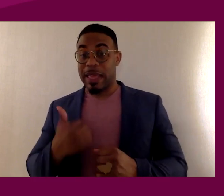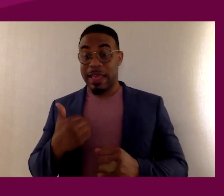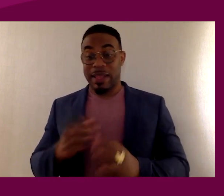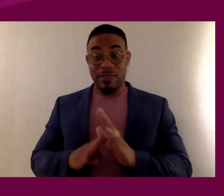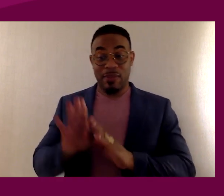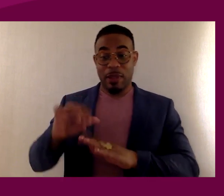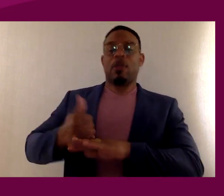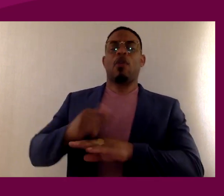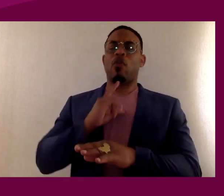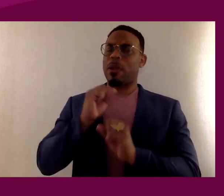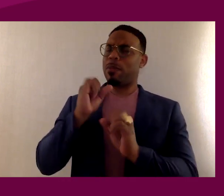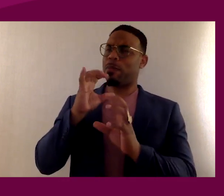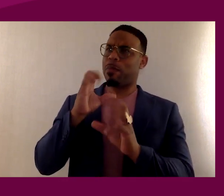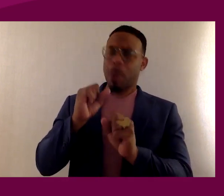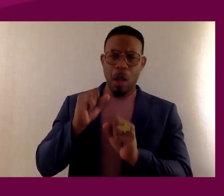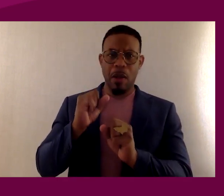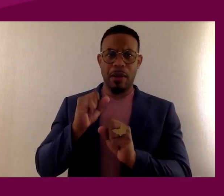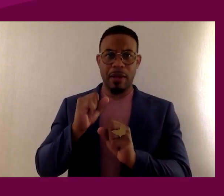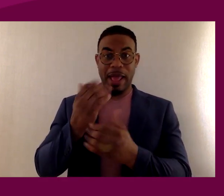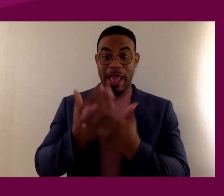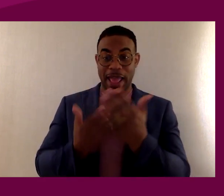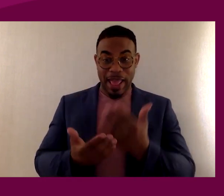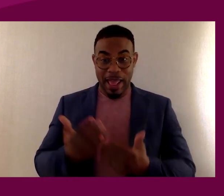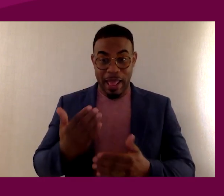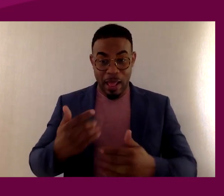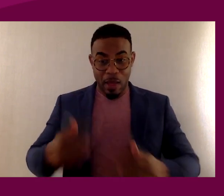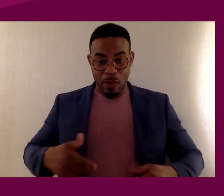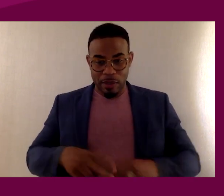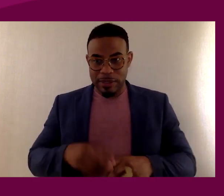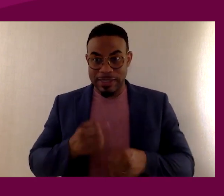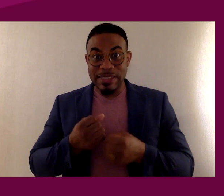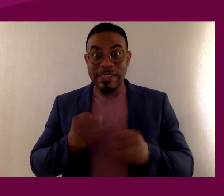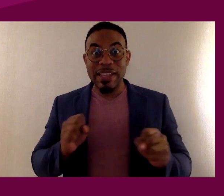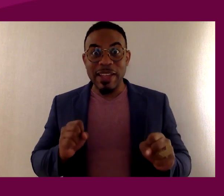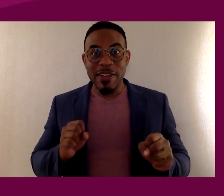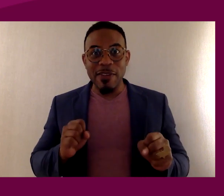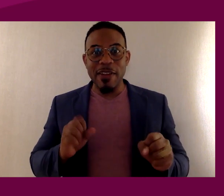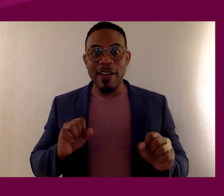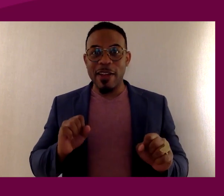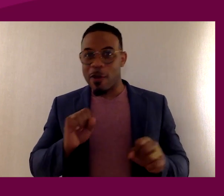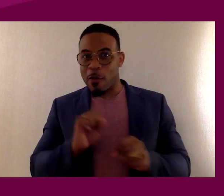in other countries. They had developed a really excellent manual wheelchair that was really